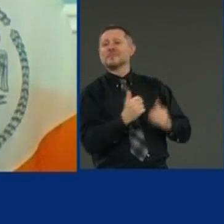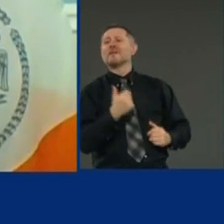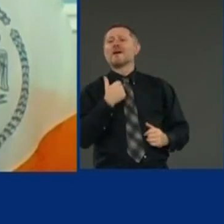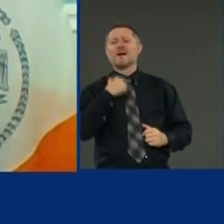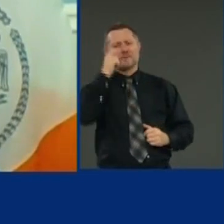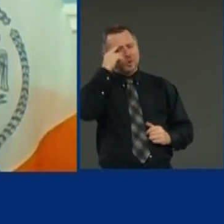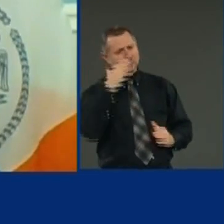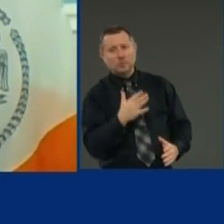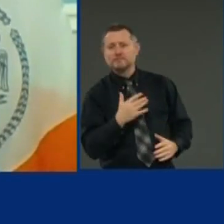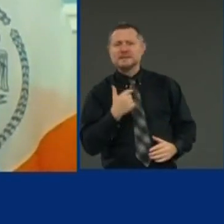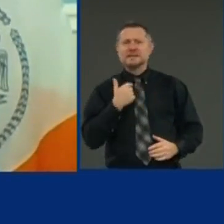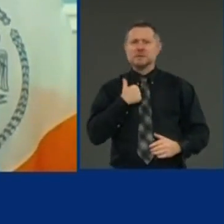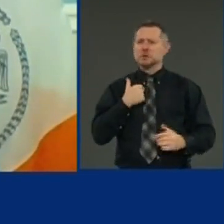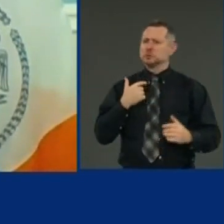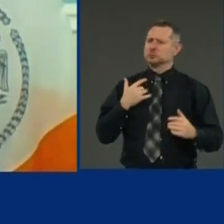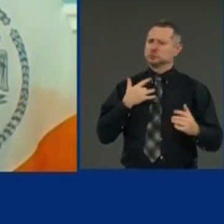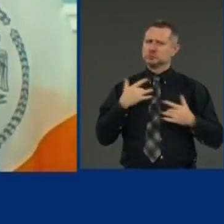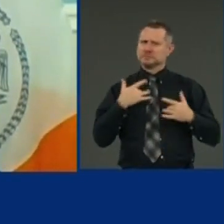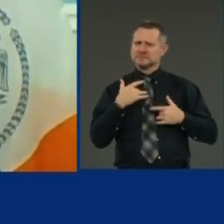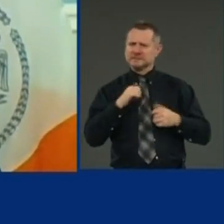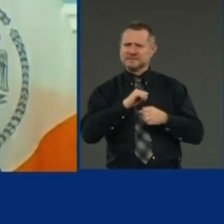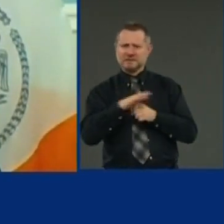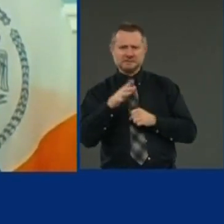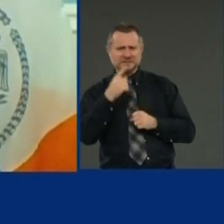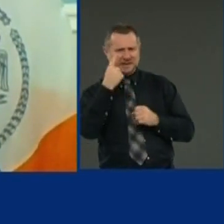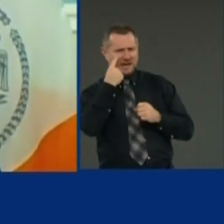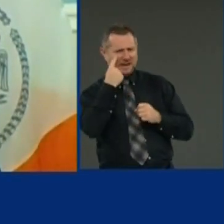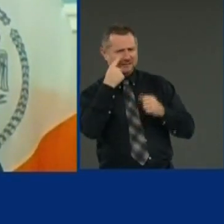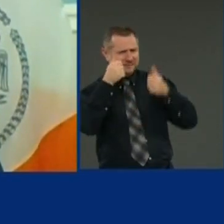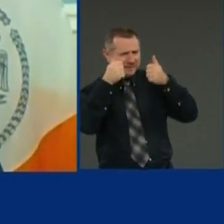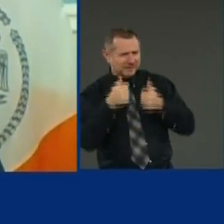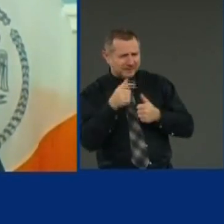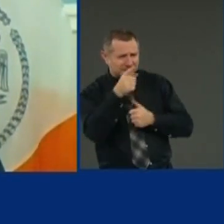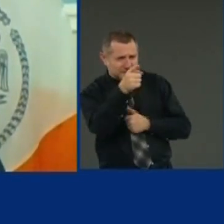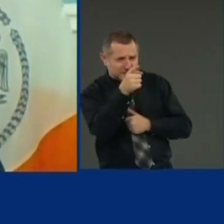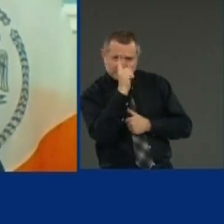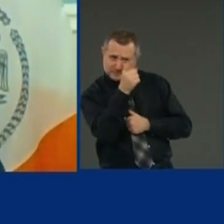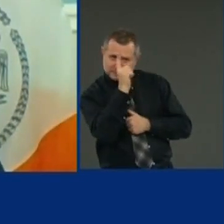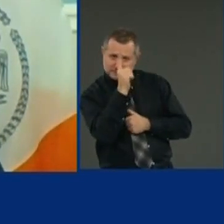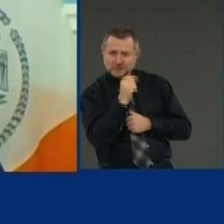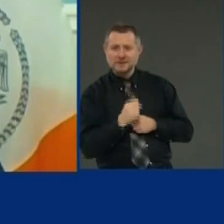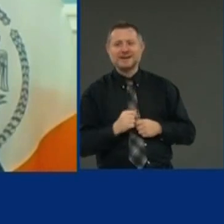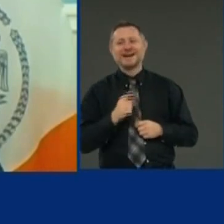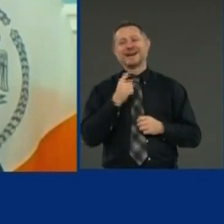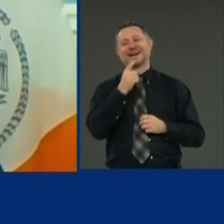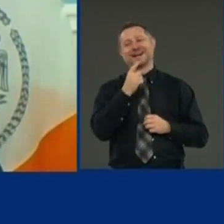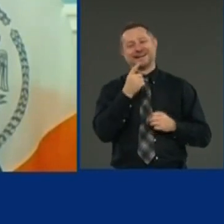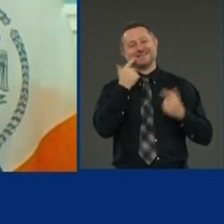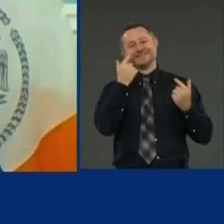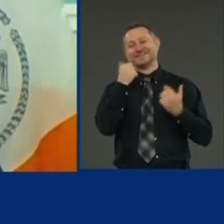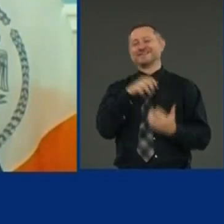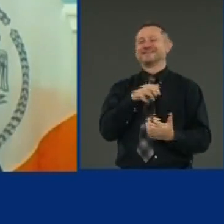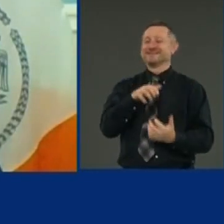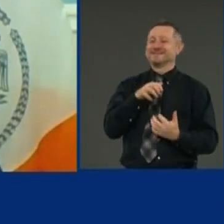NEW YORK, BILL de BLASIO. GOOD TO BE WITH YOU. THANK YOU SO MUCH, GOVERNOR. I'M WORRIED THE CORONAVIRUS IS